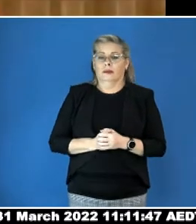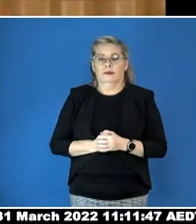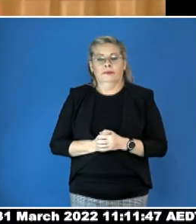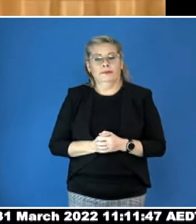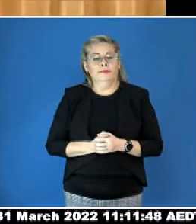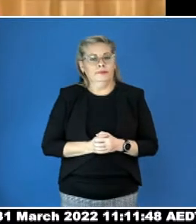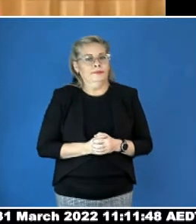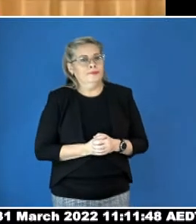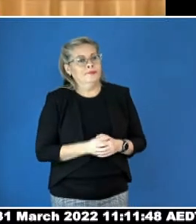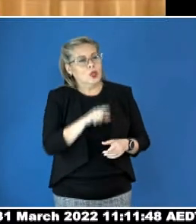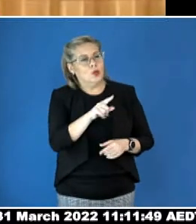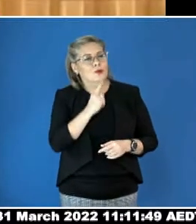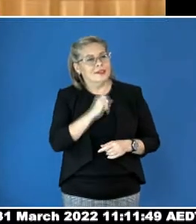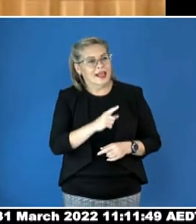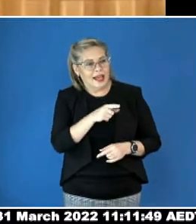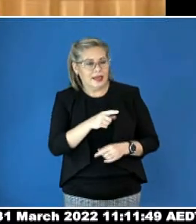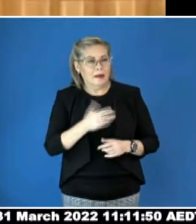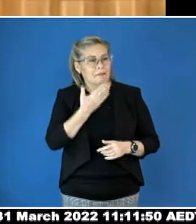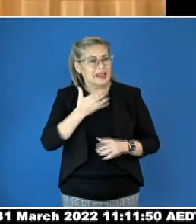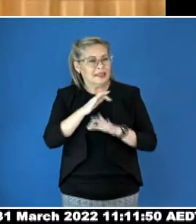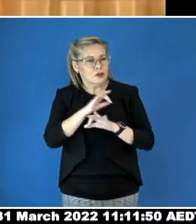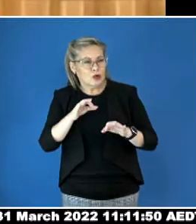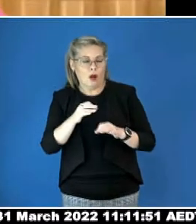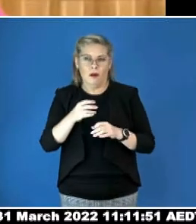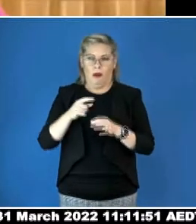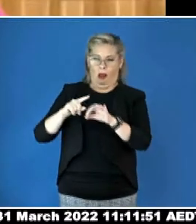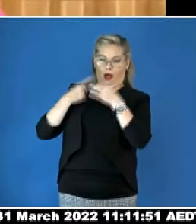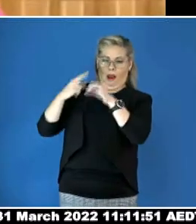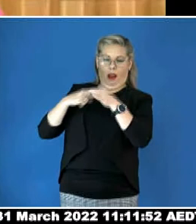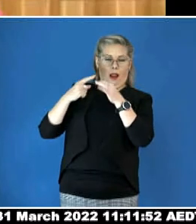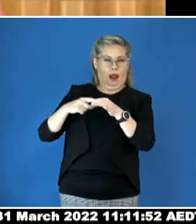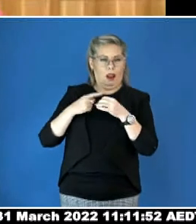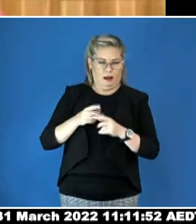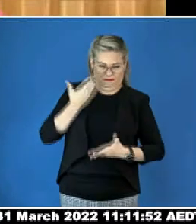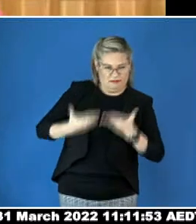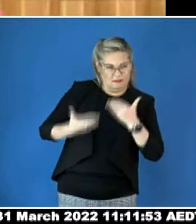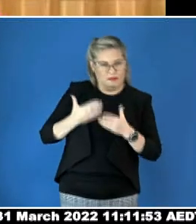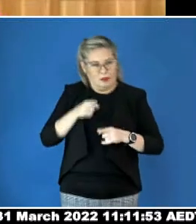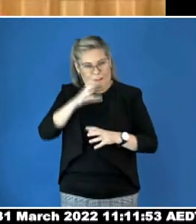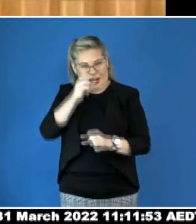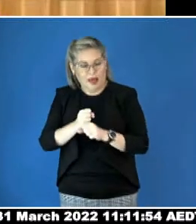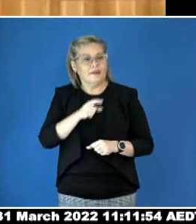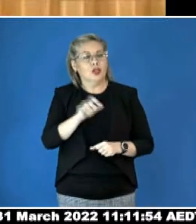the end, is, you said, "Don't keep asking about what happened." Believe people when they say something has happened."